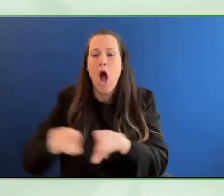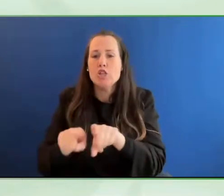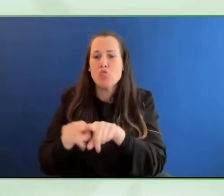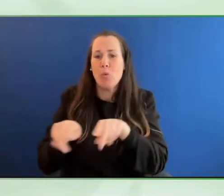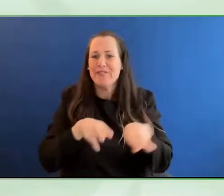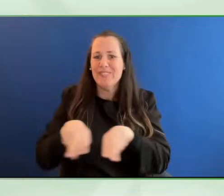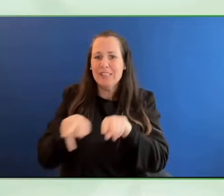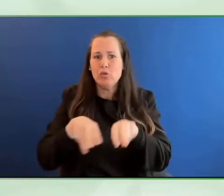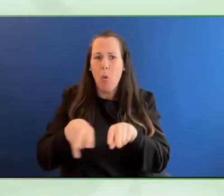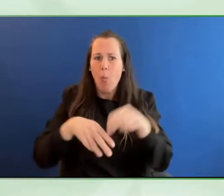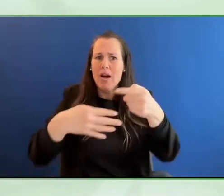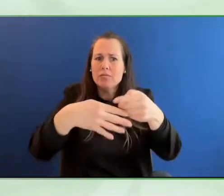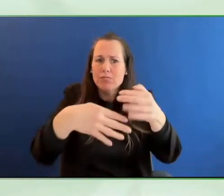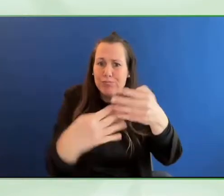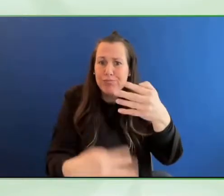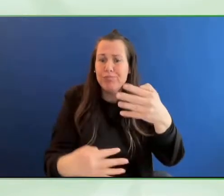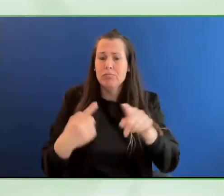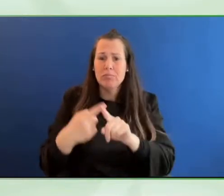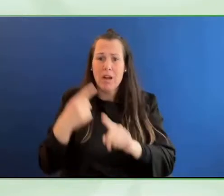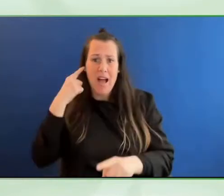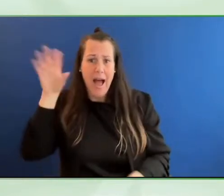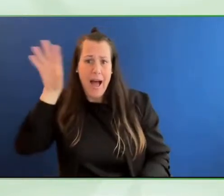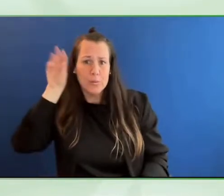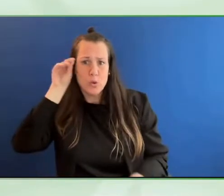Happy to dig into this topic!